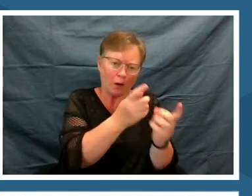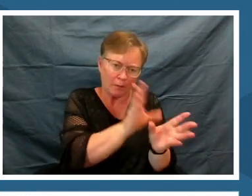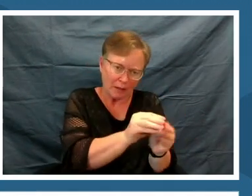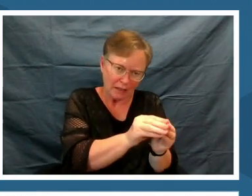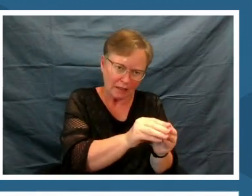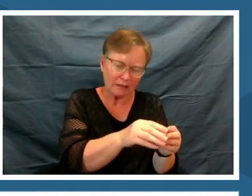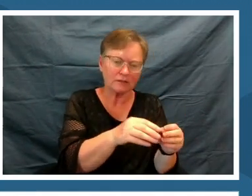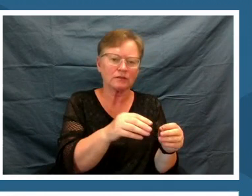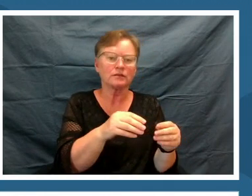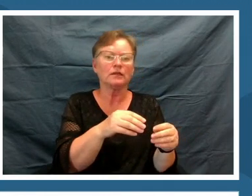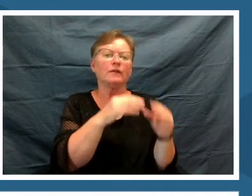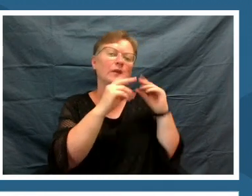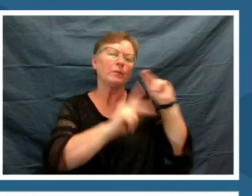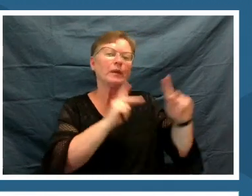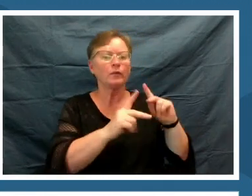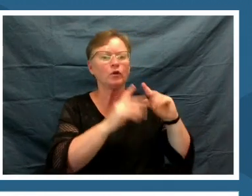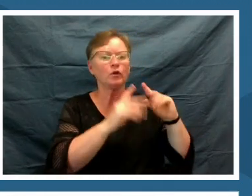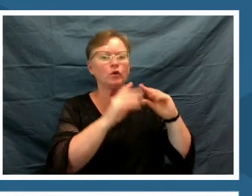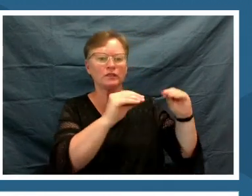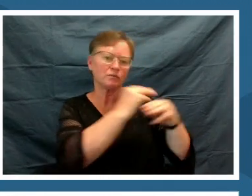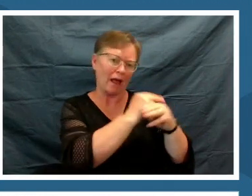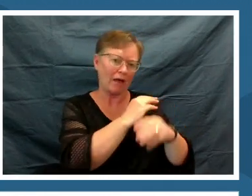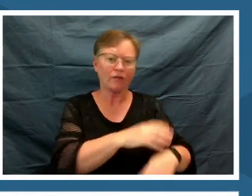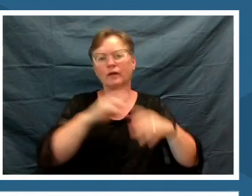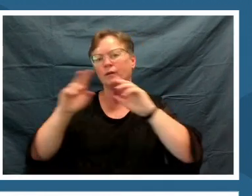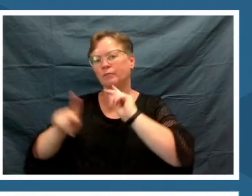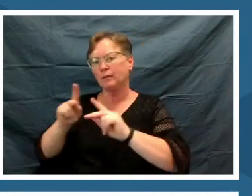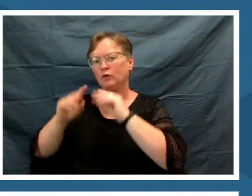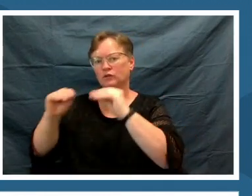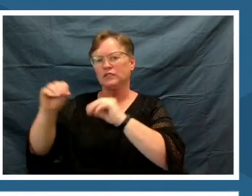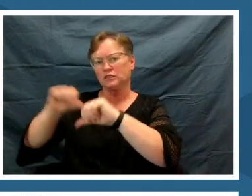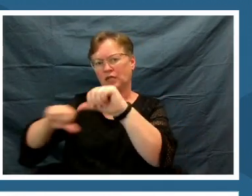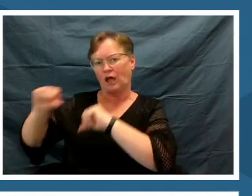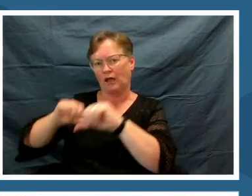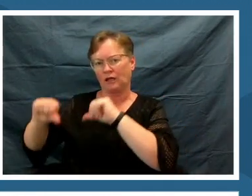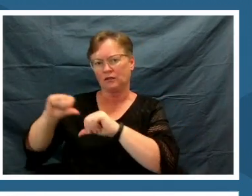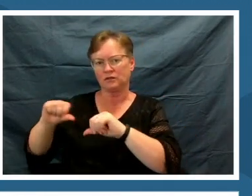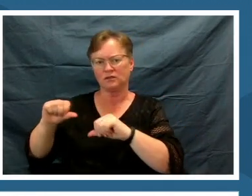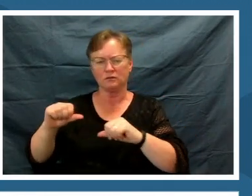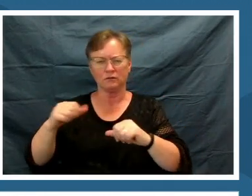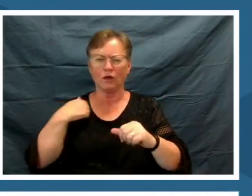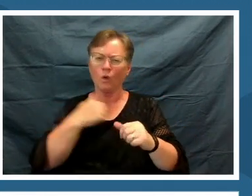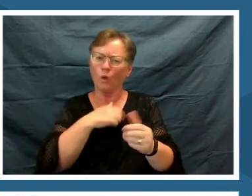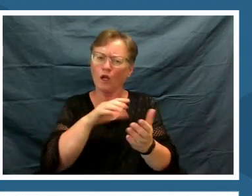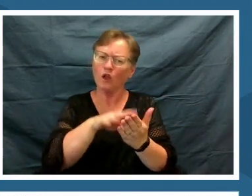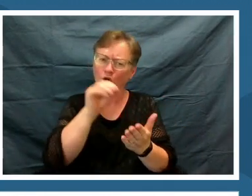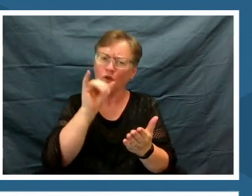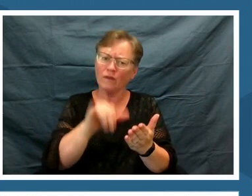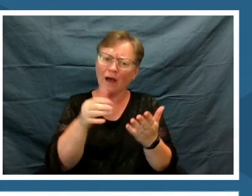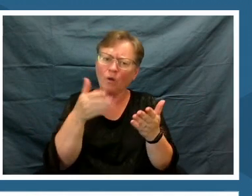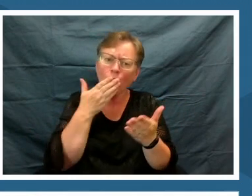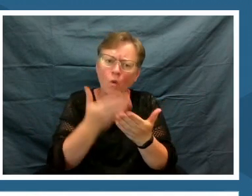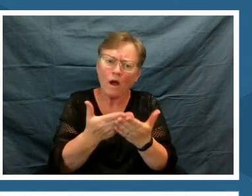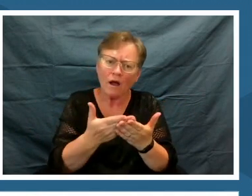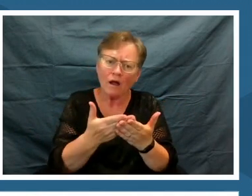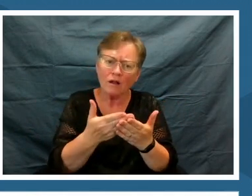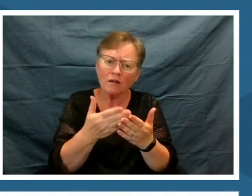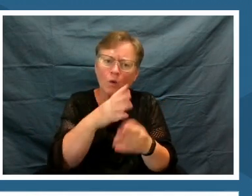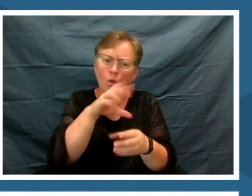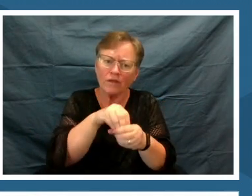people that teach science and uh we learn to do that work really well and really deeply within a discipline and